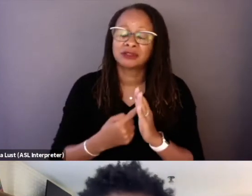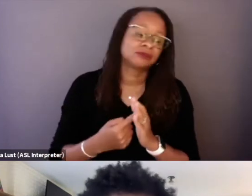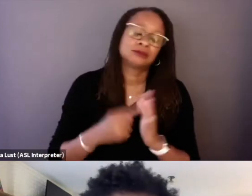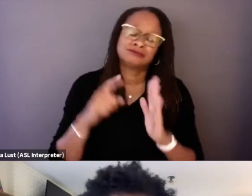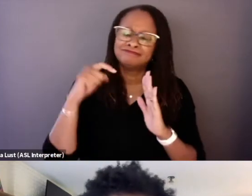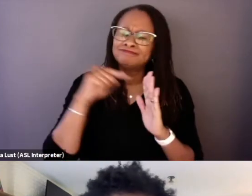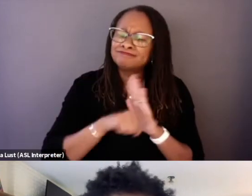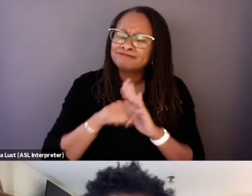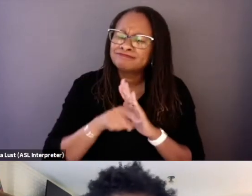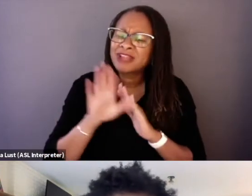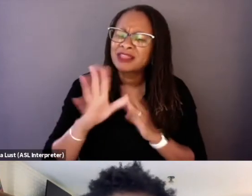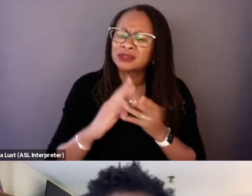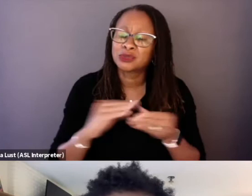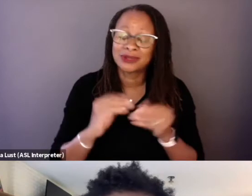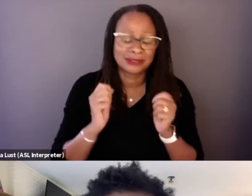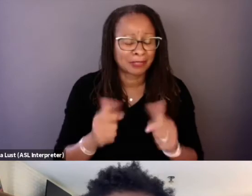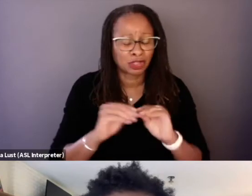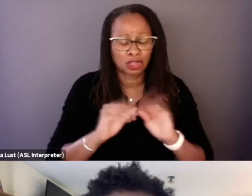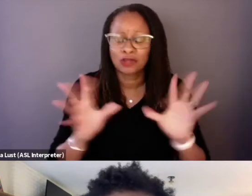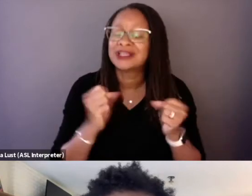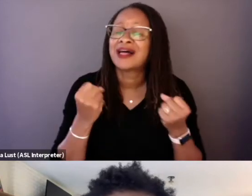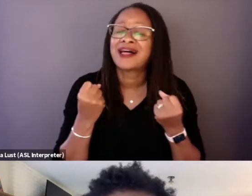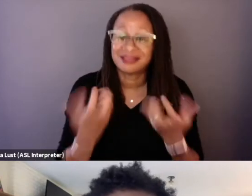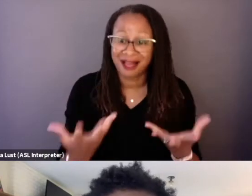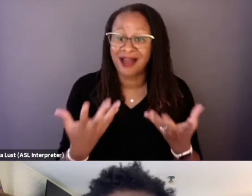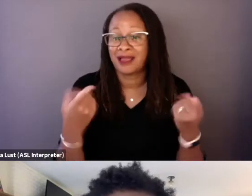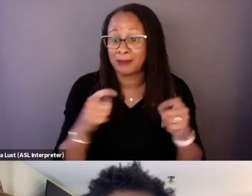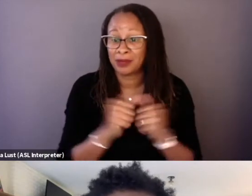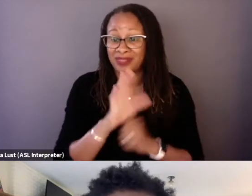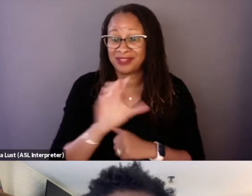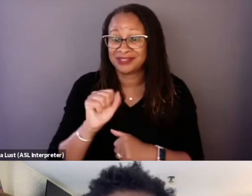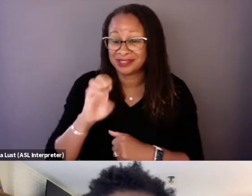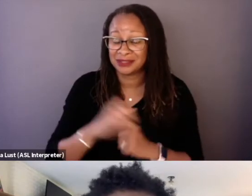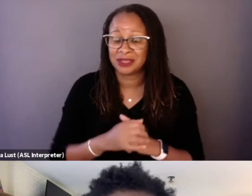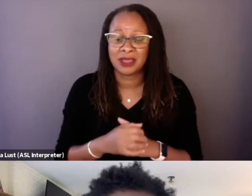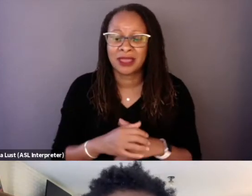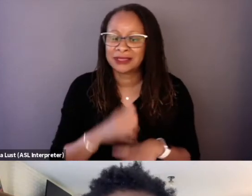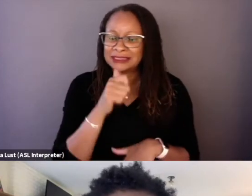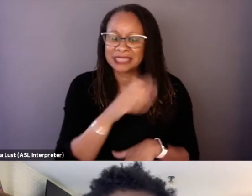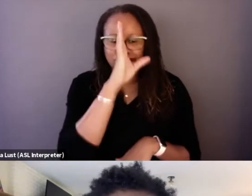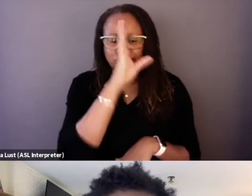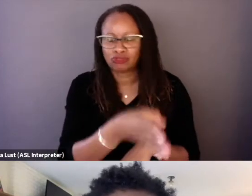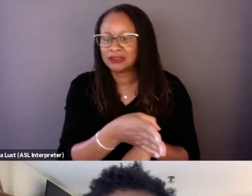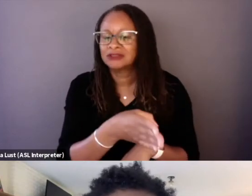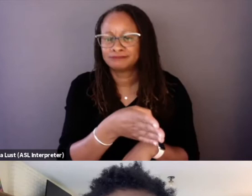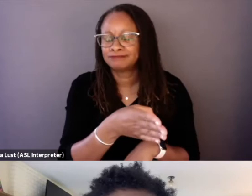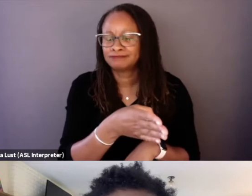And immediately it was pretty clear that there was a lot to this case. This wasn't a straightforward narrative.